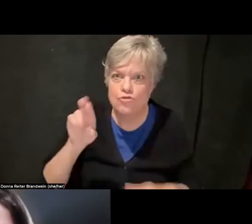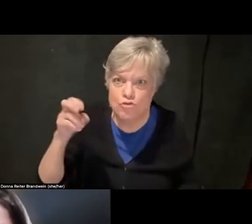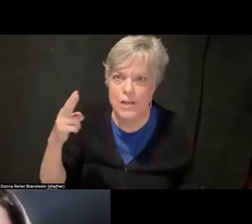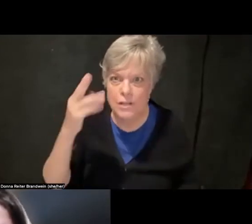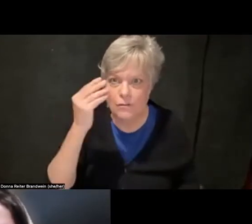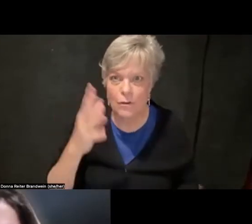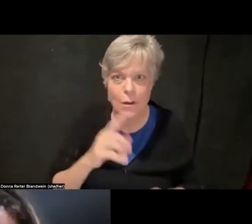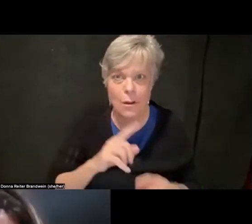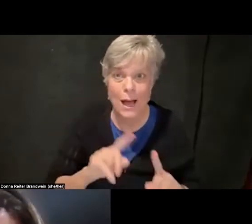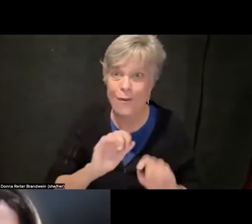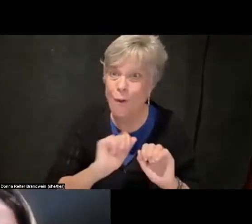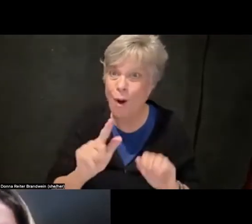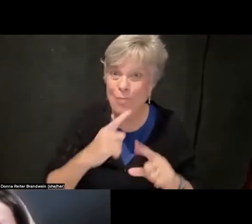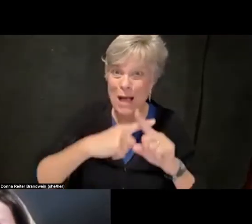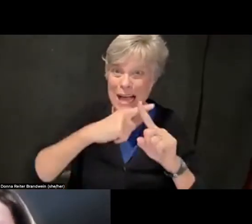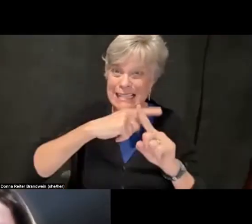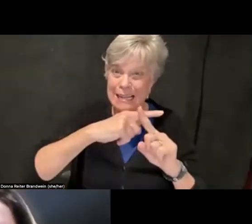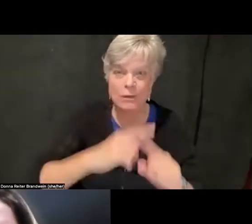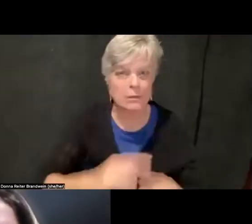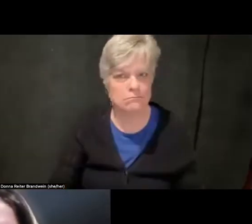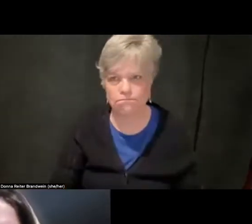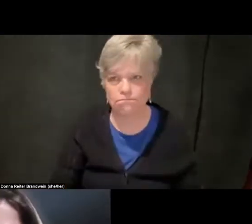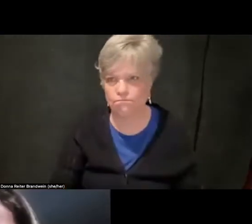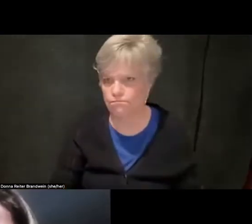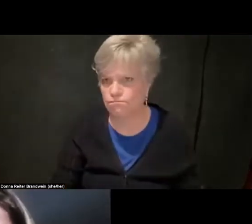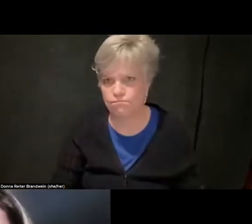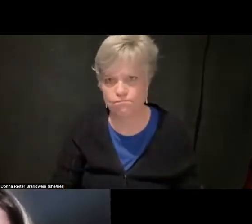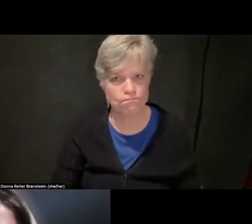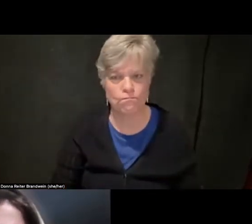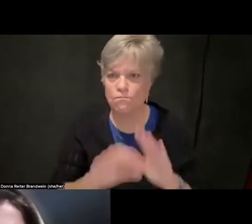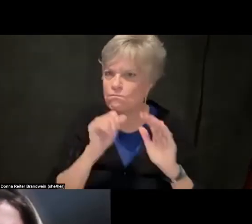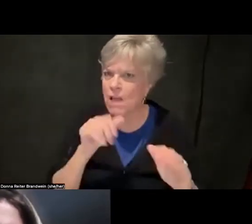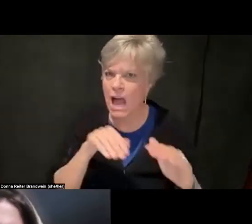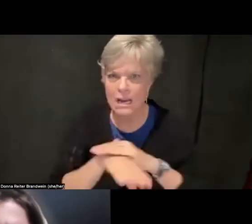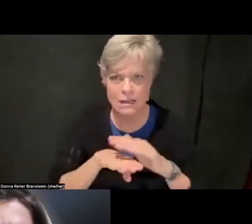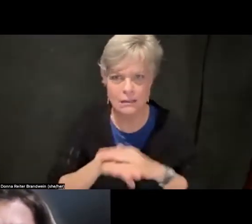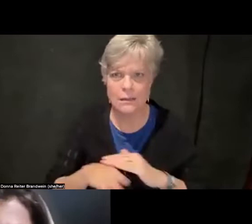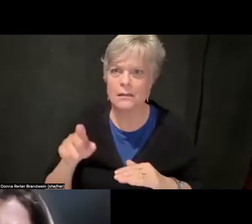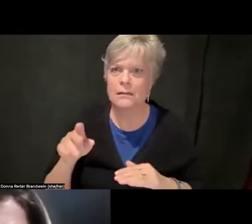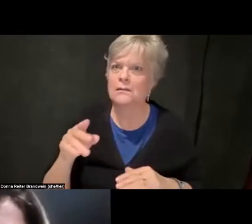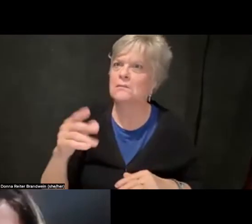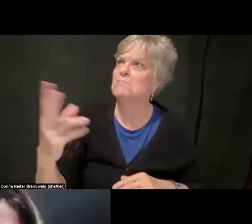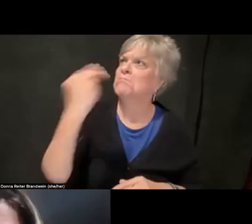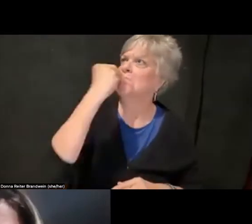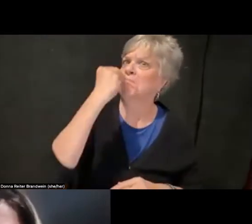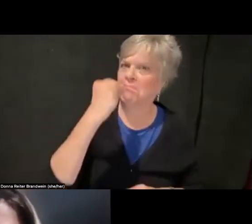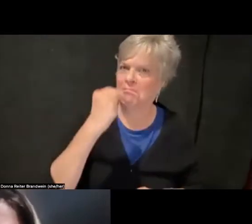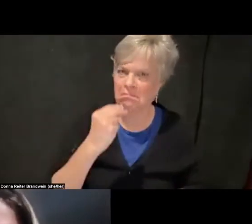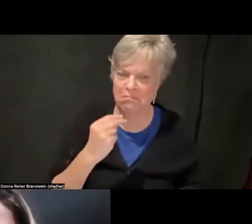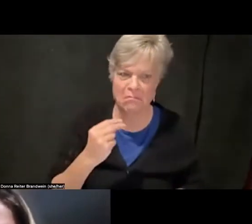It was lack of access, denied things and just things I don't want my community to experience.